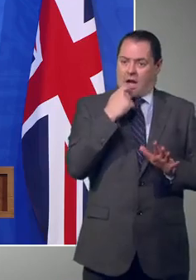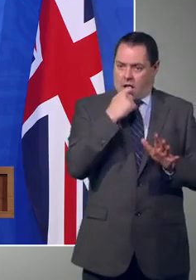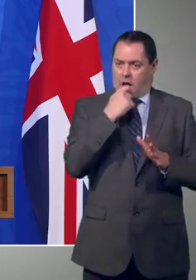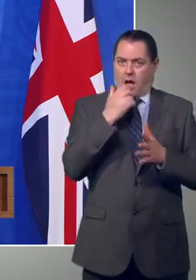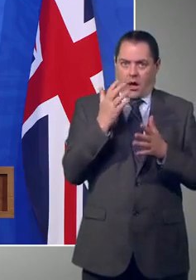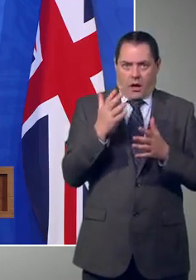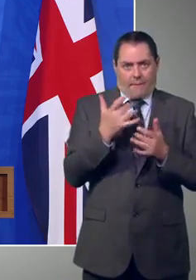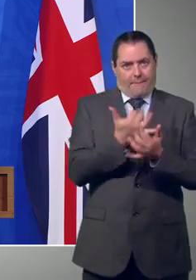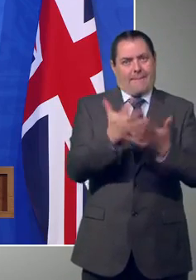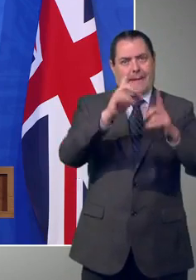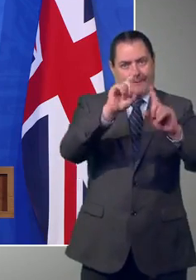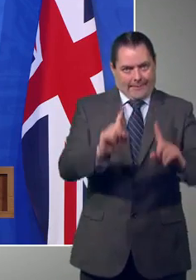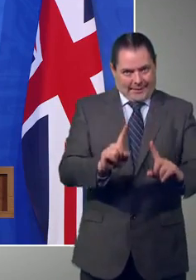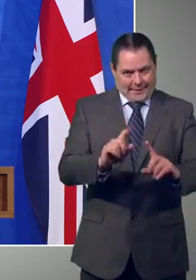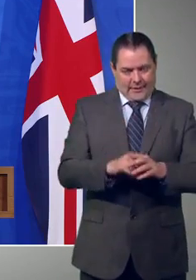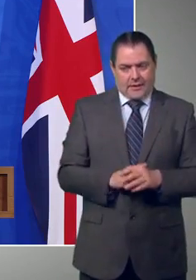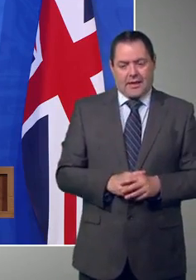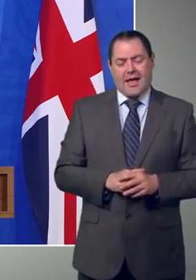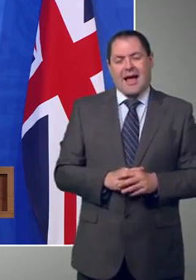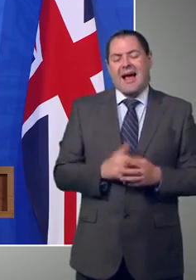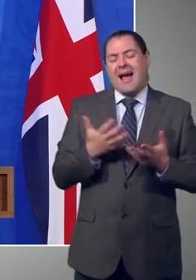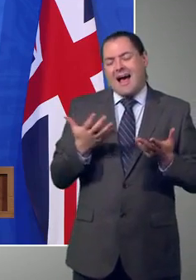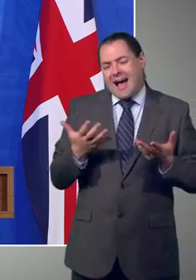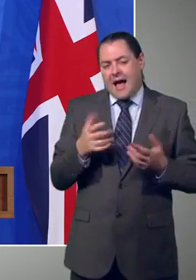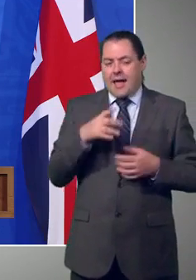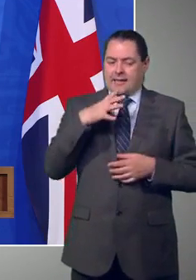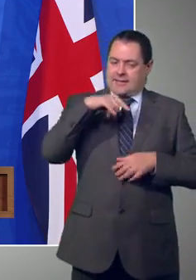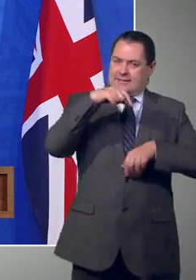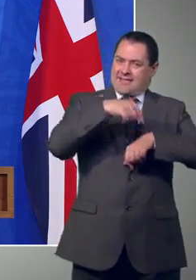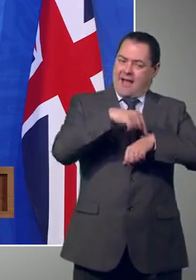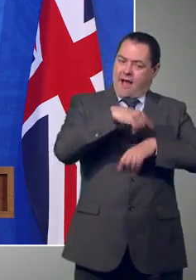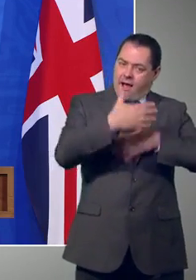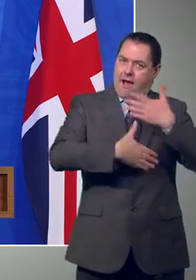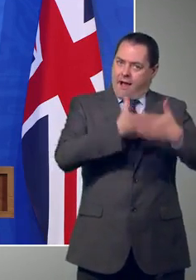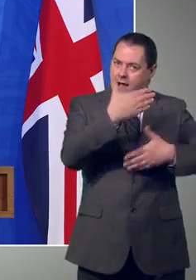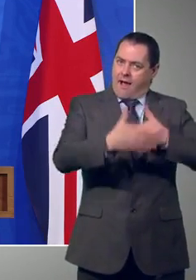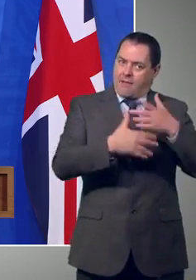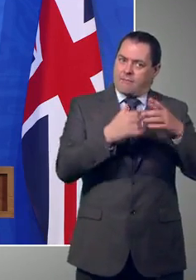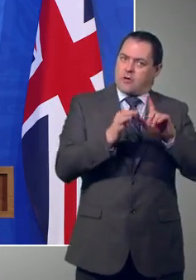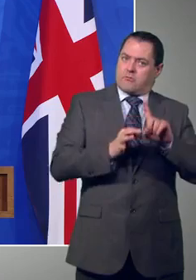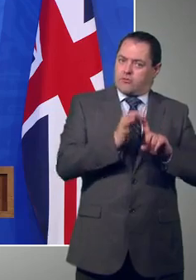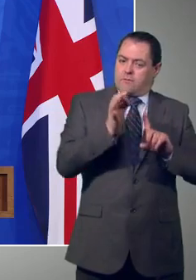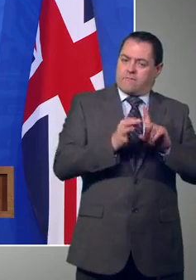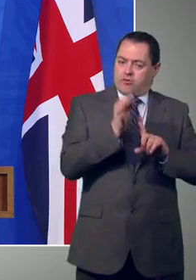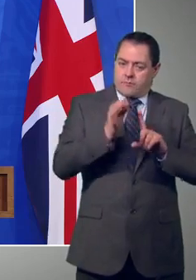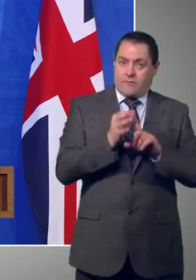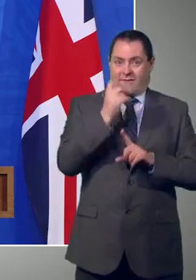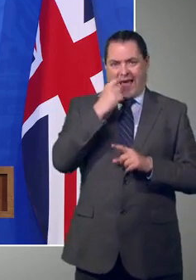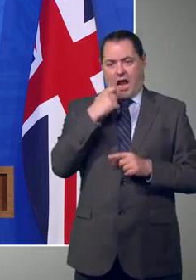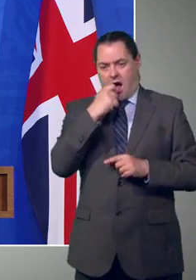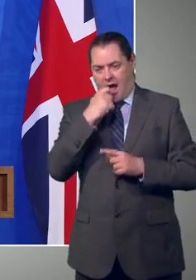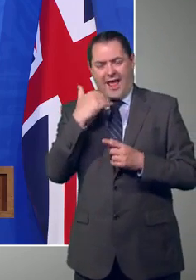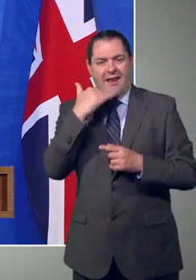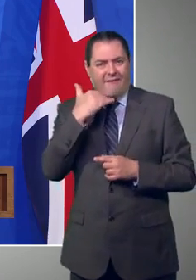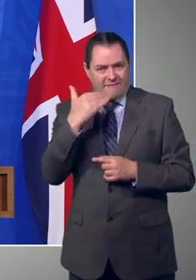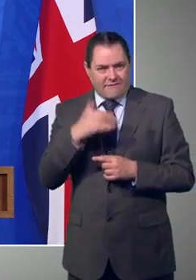then takes time to build testing capacity In fact, one of the critical things we did